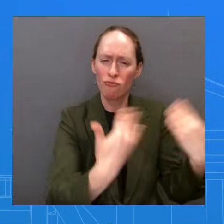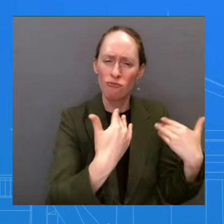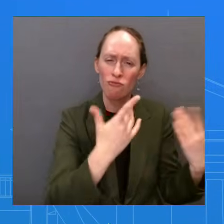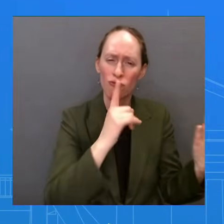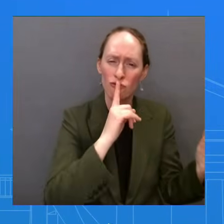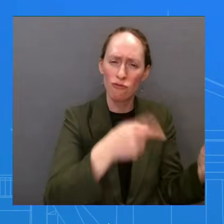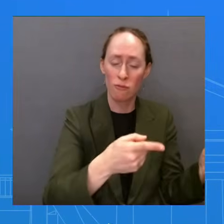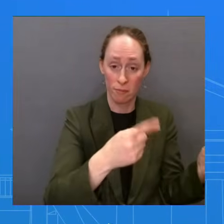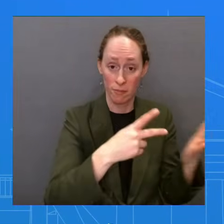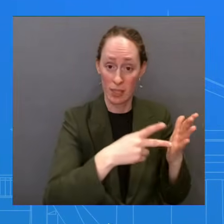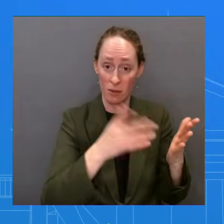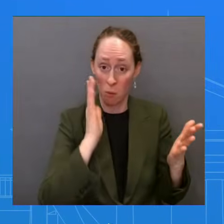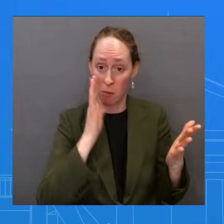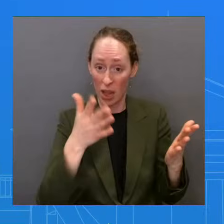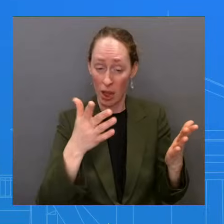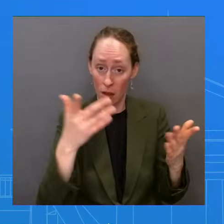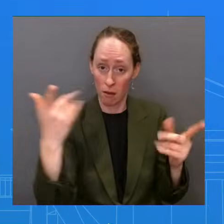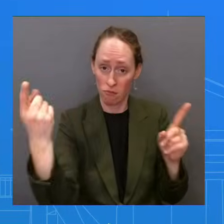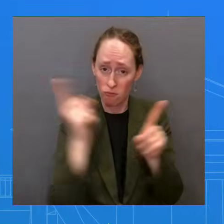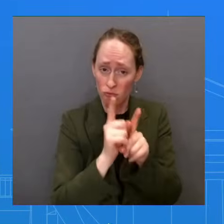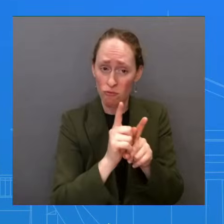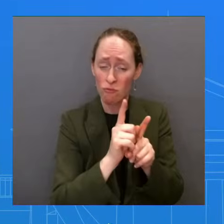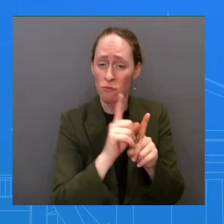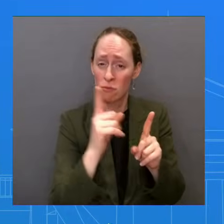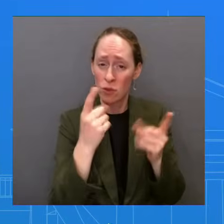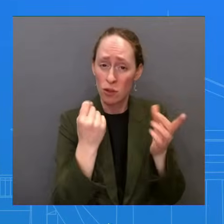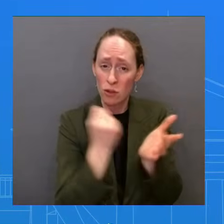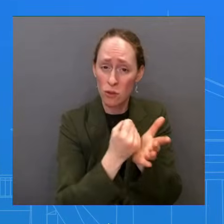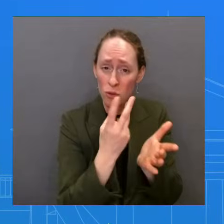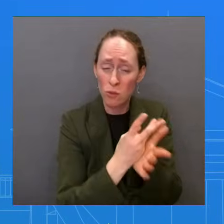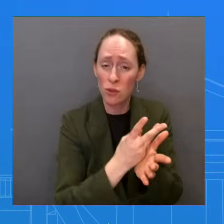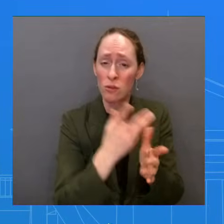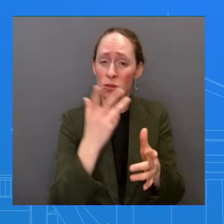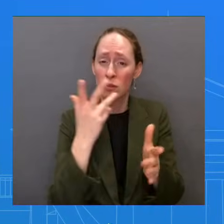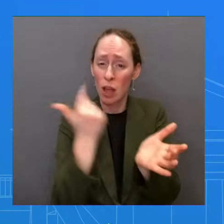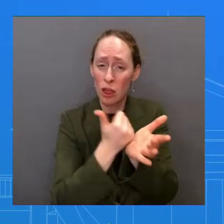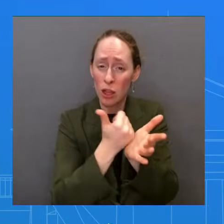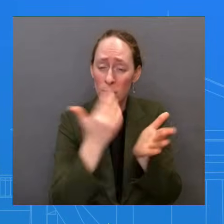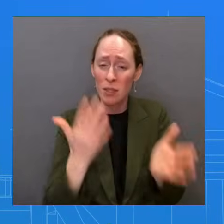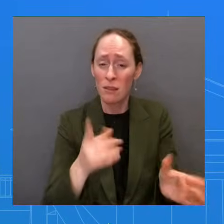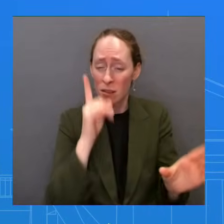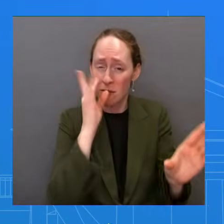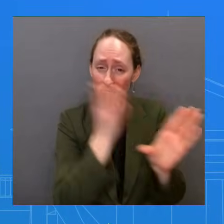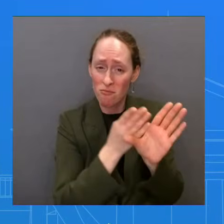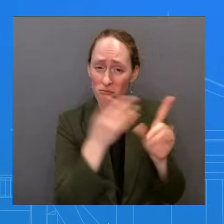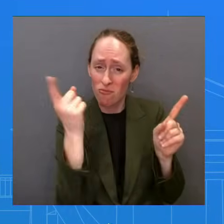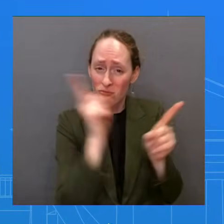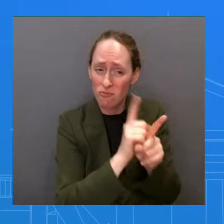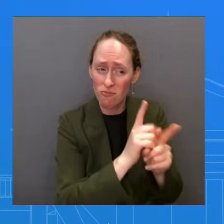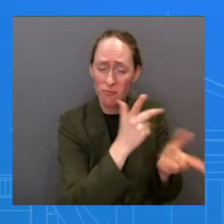to one of your colleagues here, is -- it's been done for more than two -- almost two decades now. It is personnel